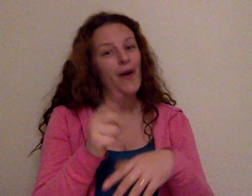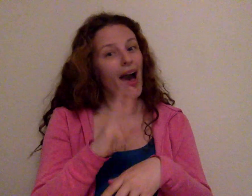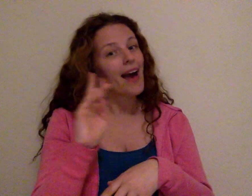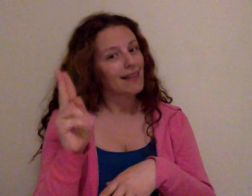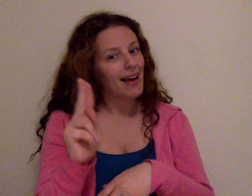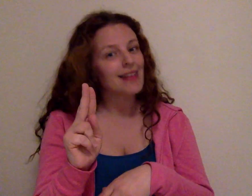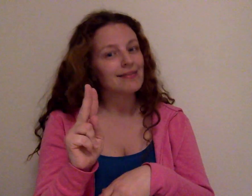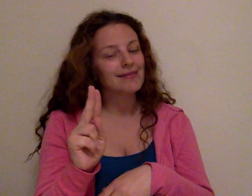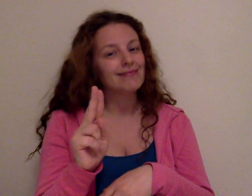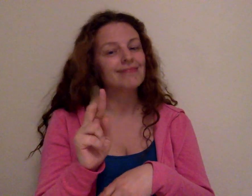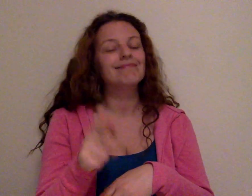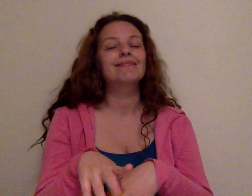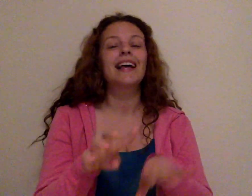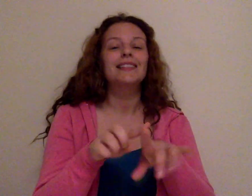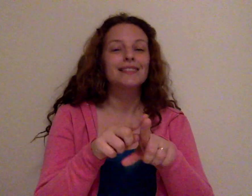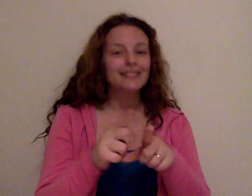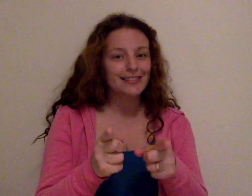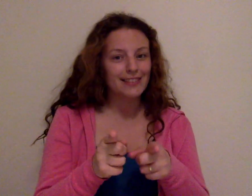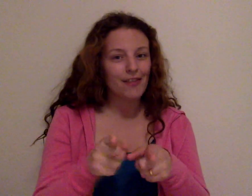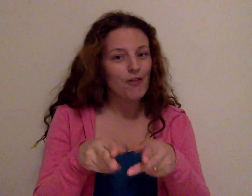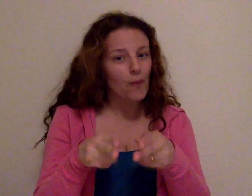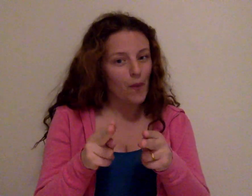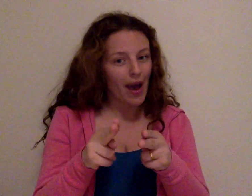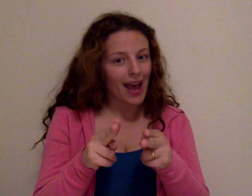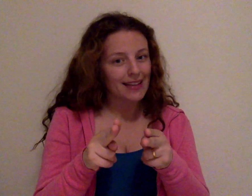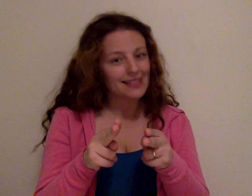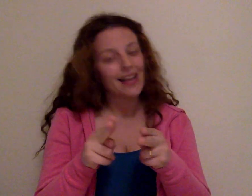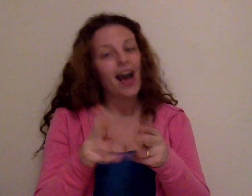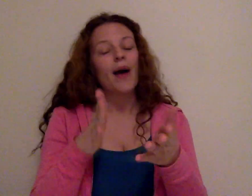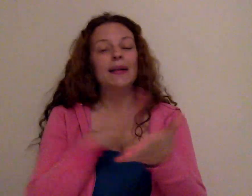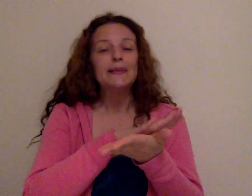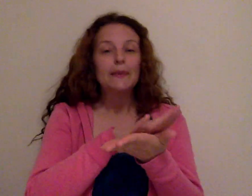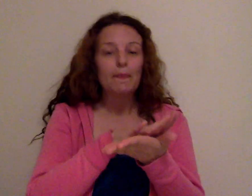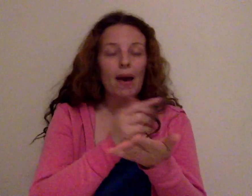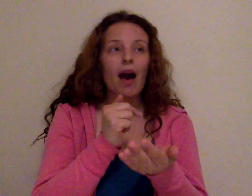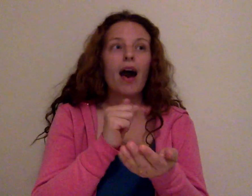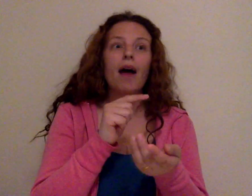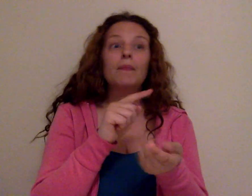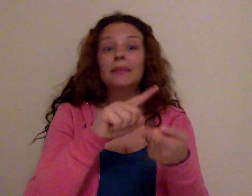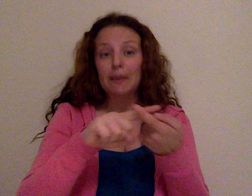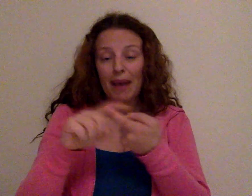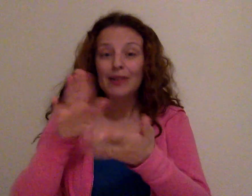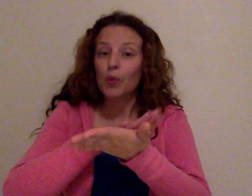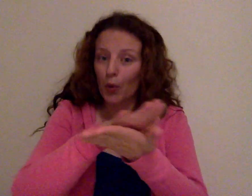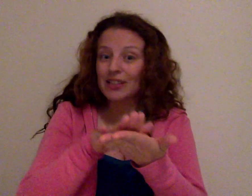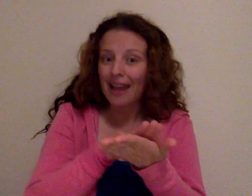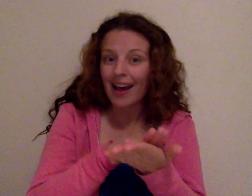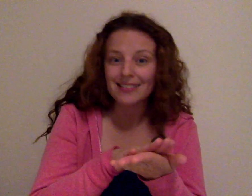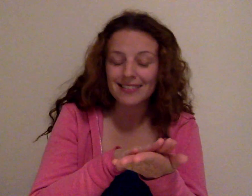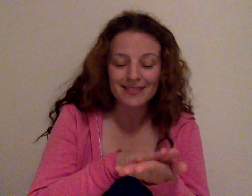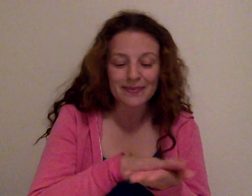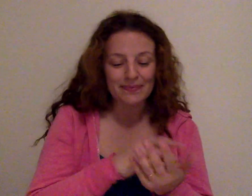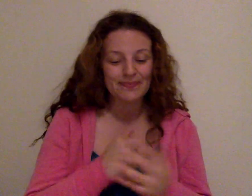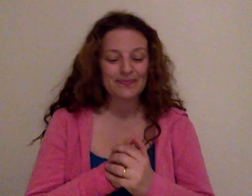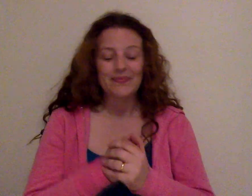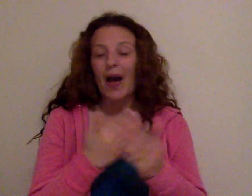Again there's different ways depending on the context.